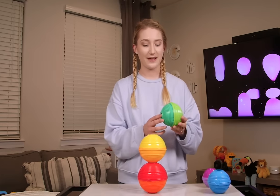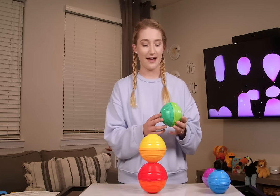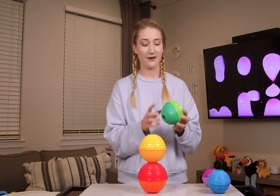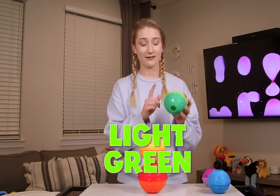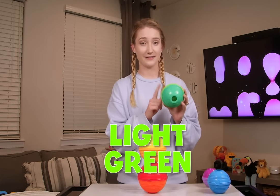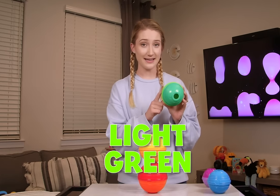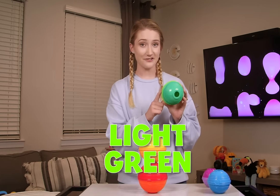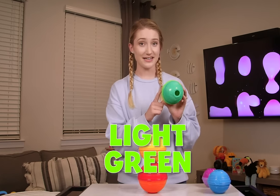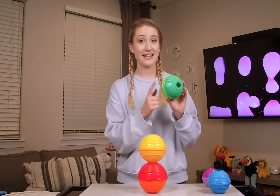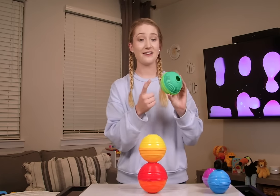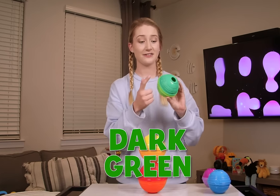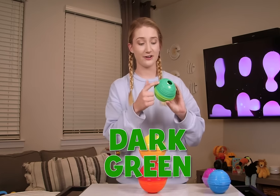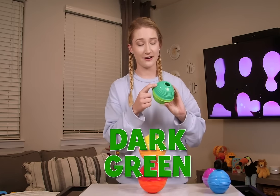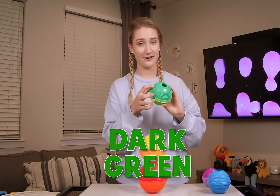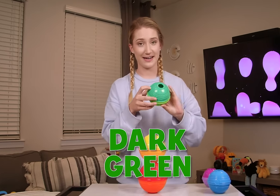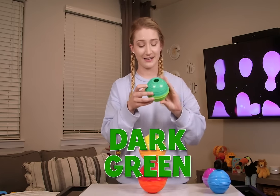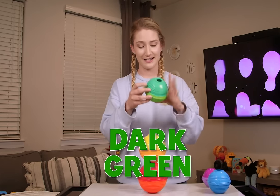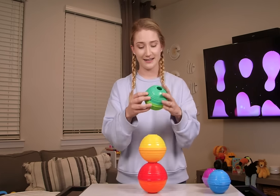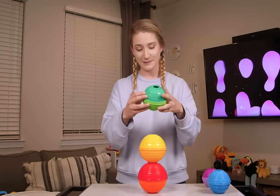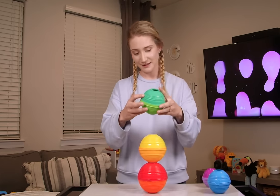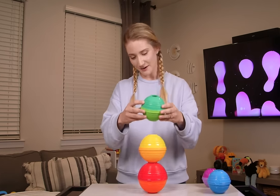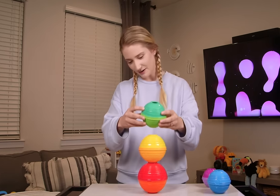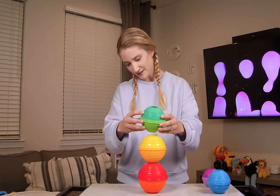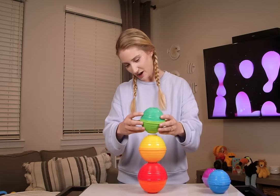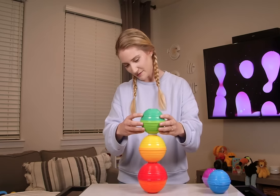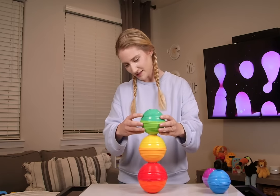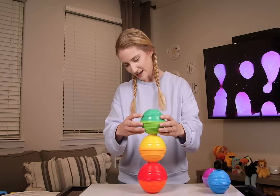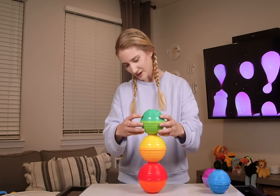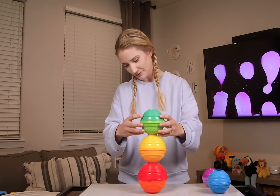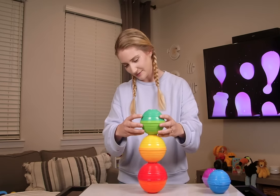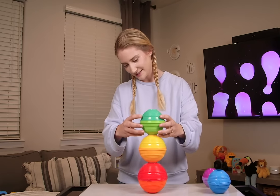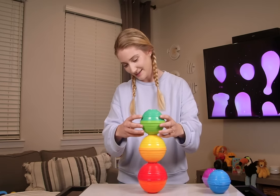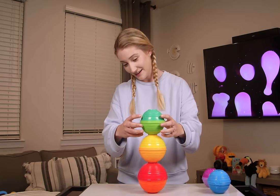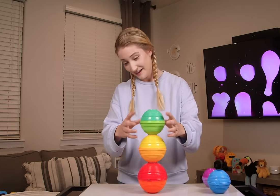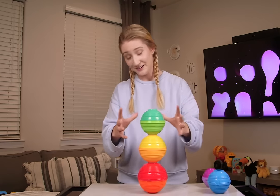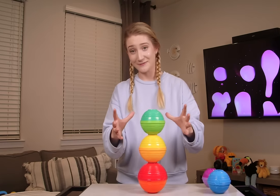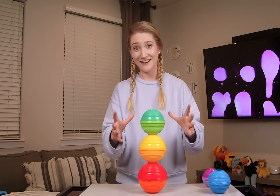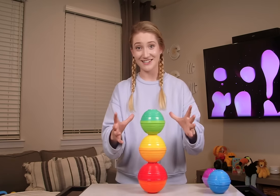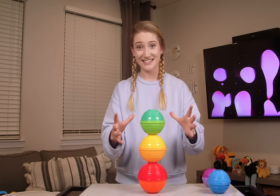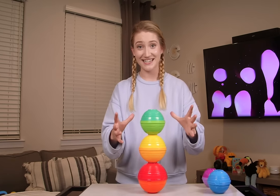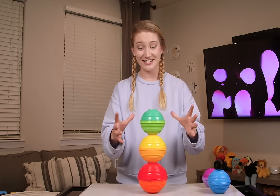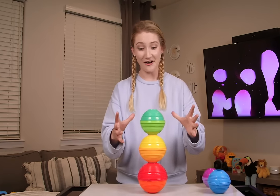We have our light green and our dark green. Let's put that one on top of the yellow. Oh my gosh, it's getting taller!